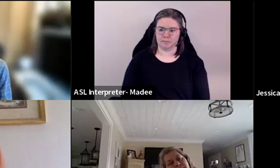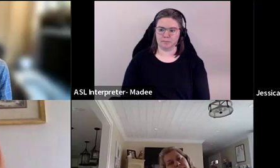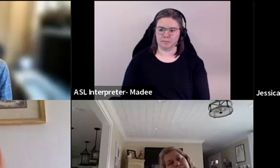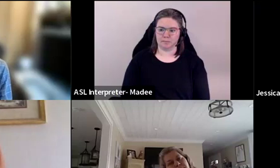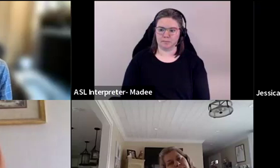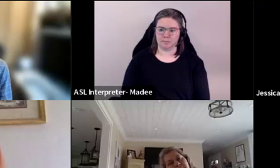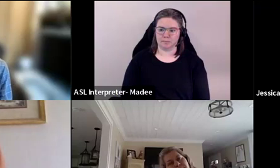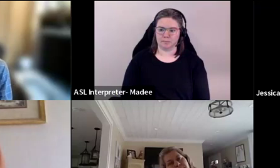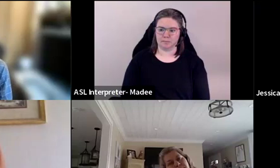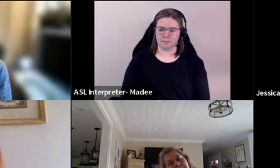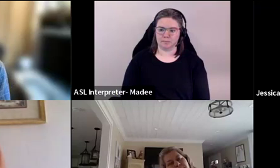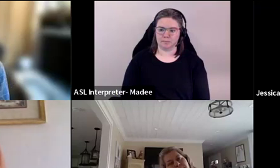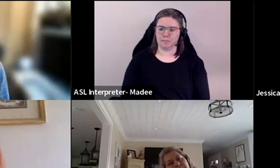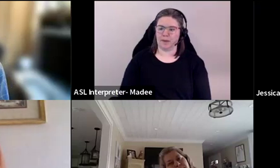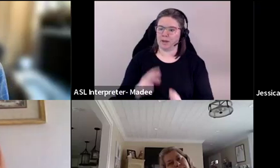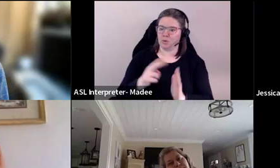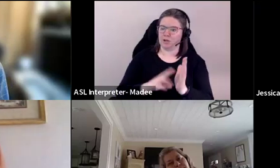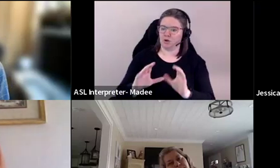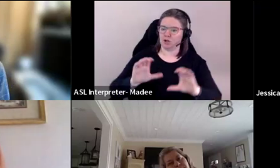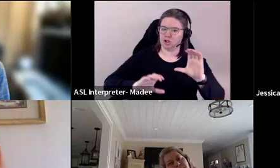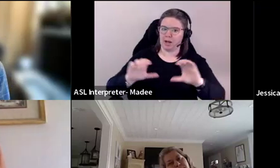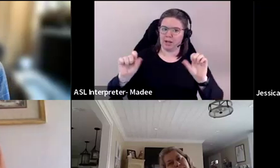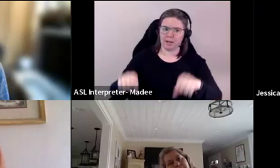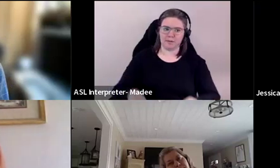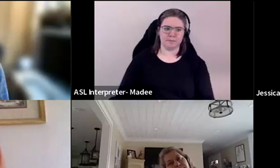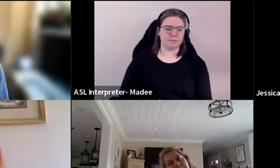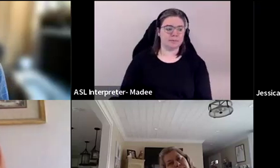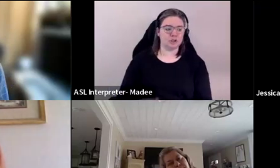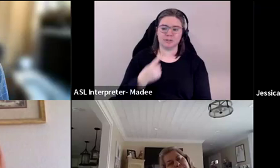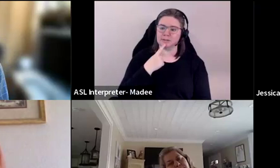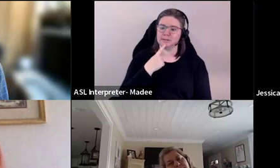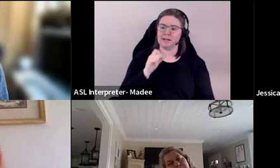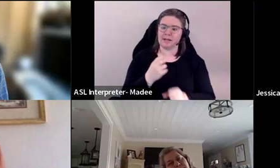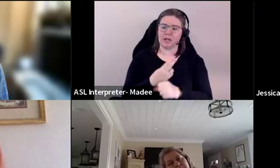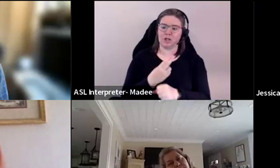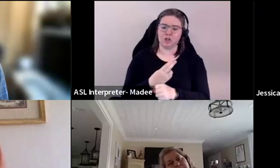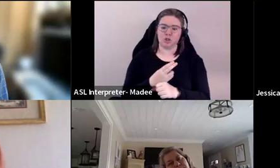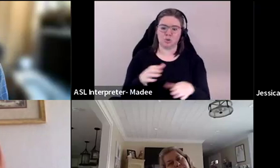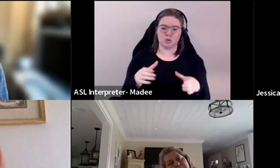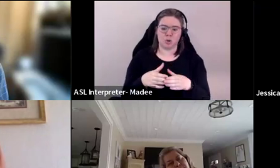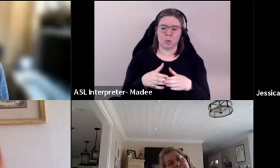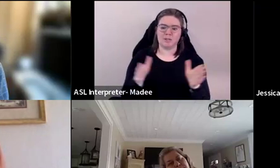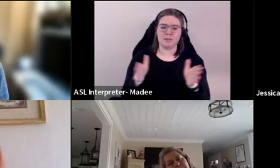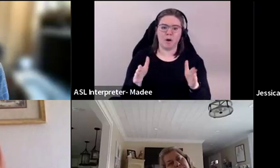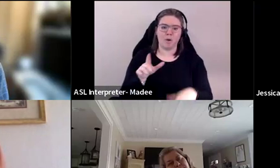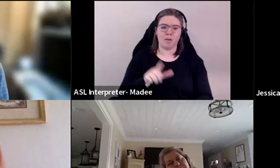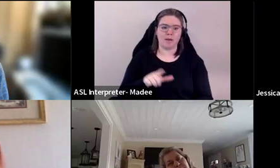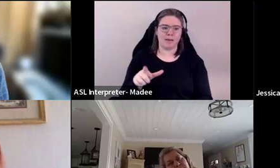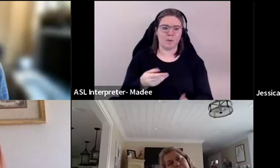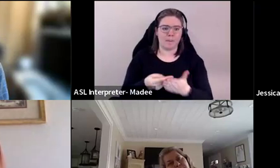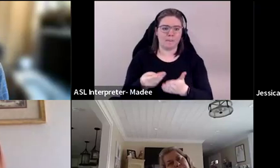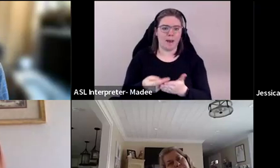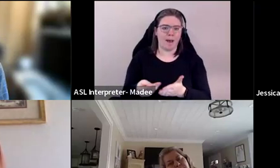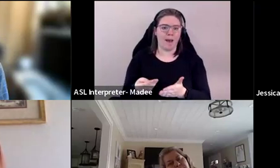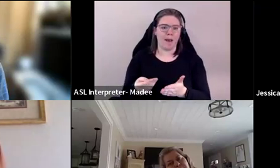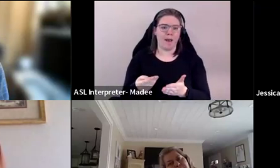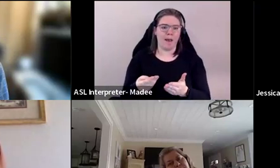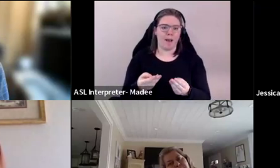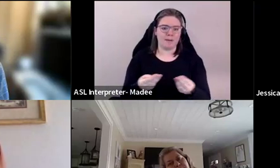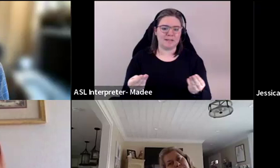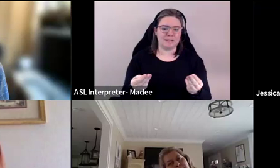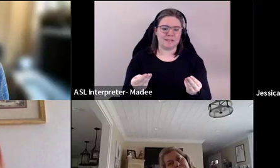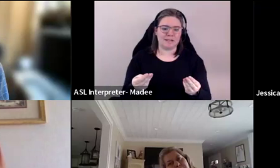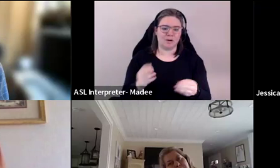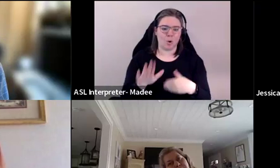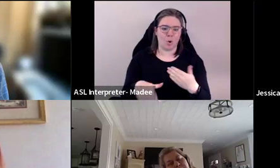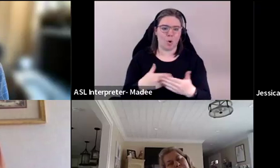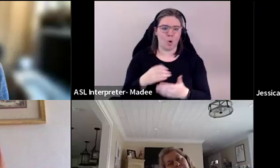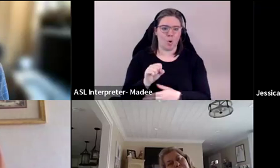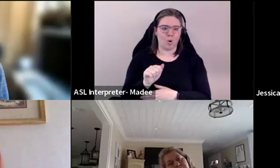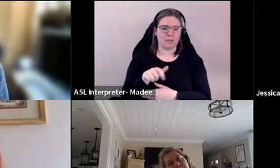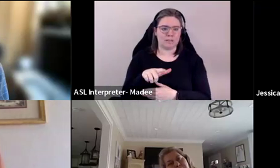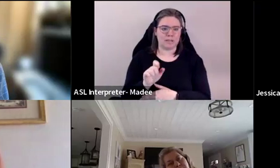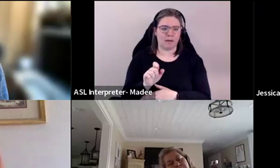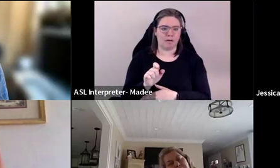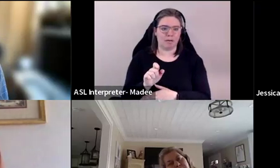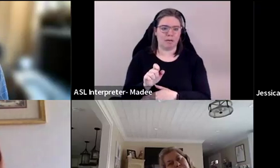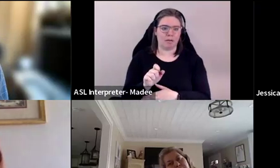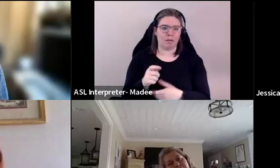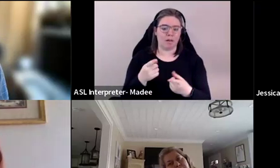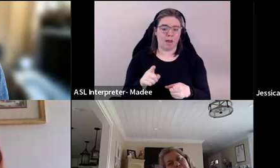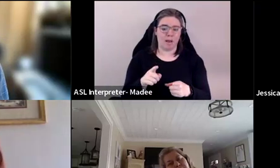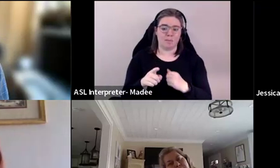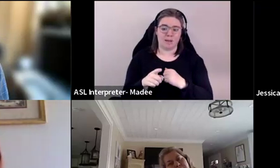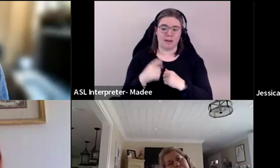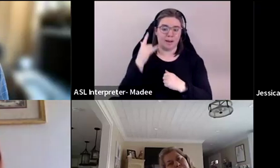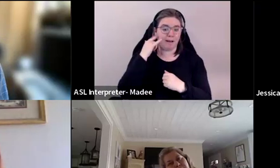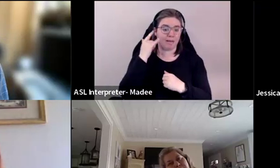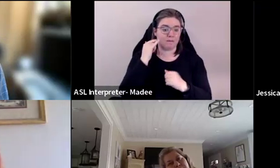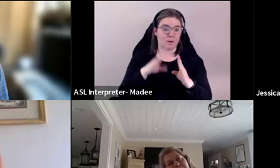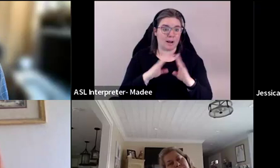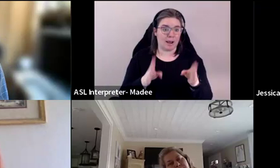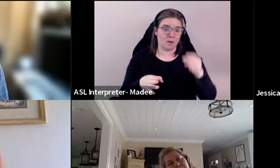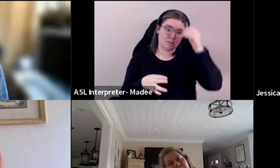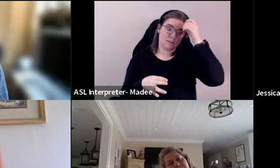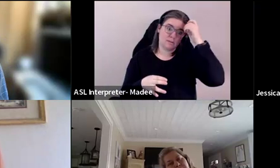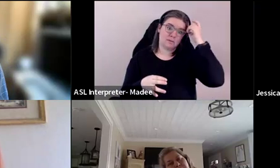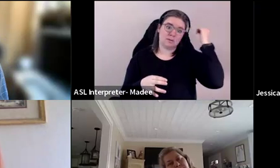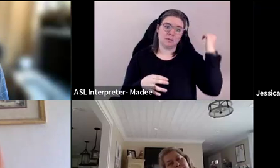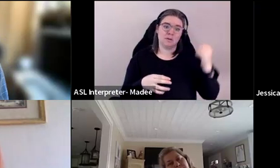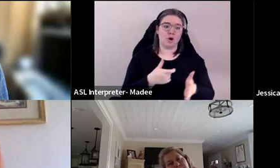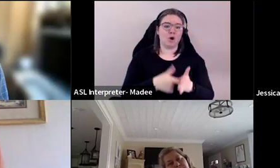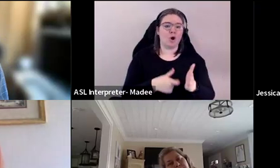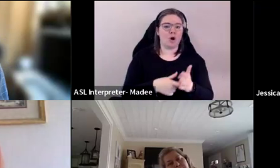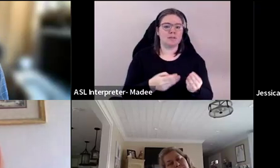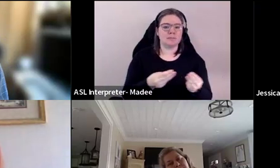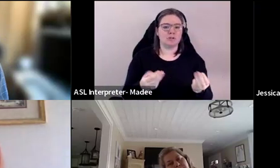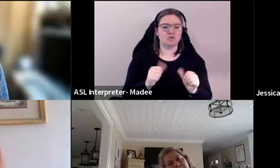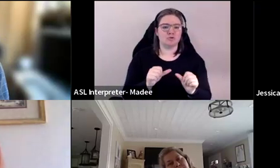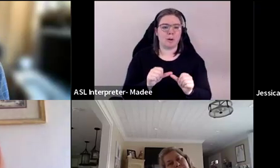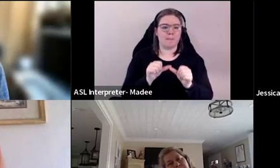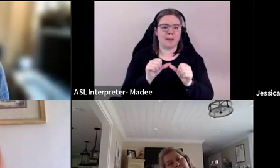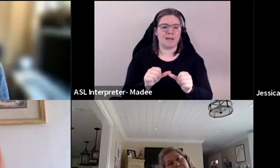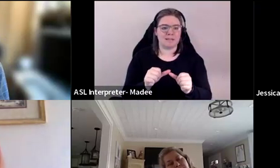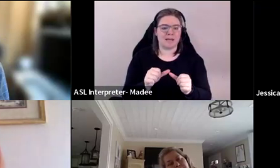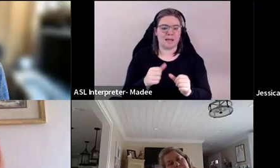Rebecca /APRIL: Sure I can read your chat. She says that they could use a coalition of small landlords to buy materials at wholesale. The housing program in rural Humboldt County or California housing is the cost of materials to maintain rental properties has gone so far up